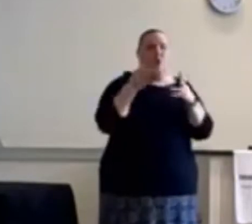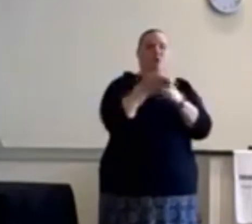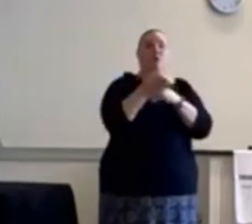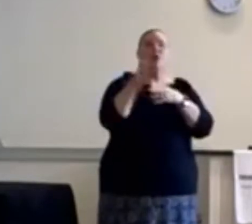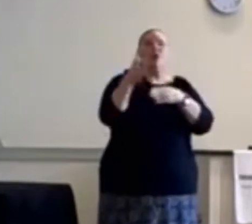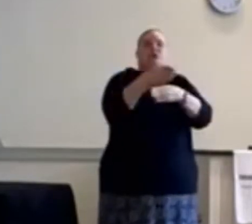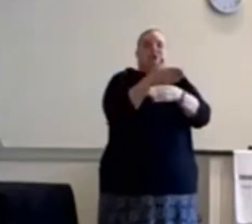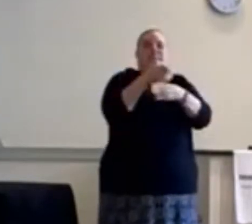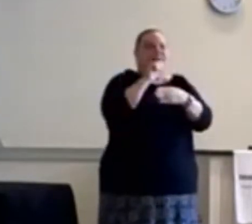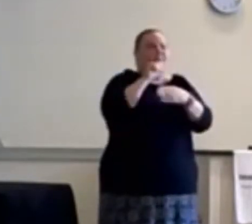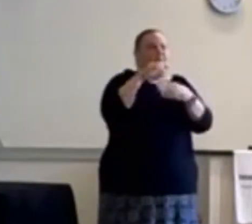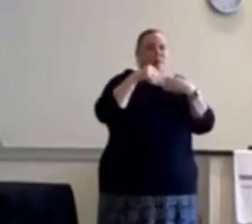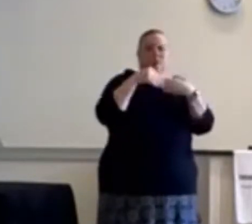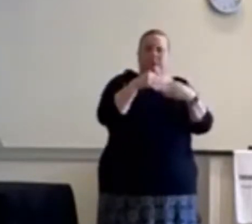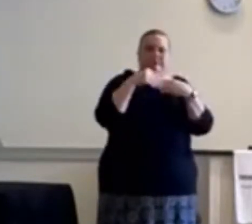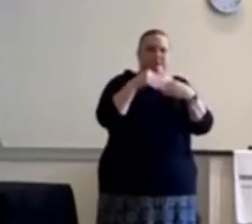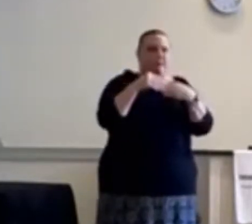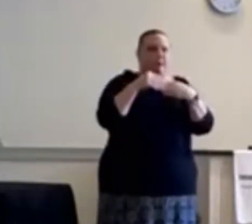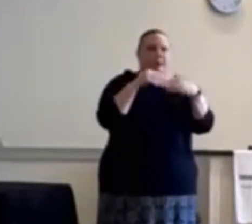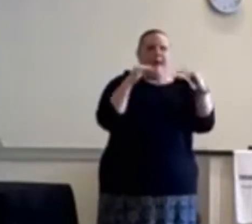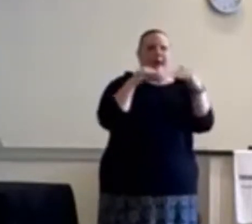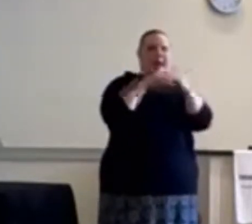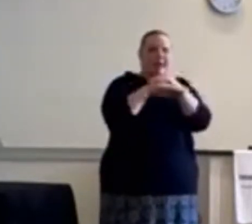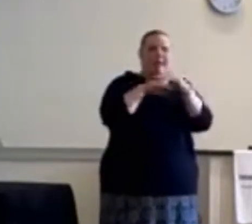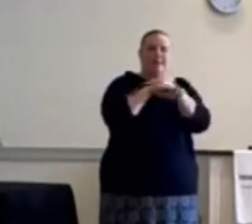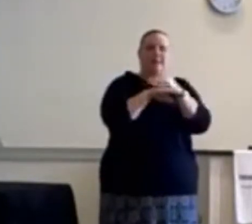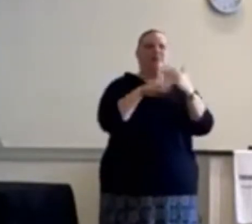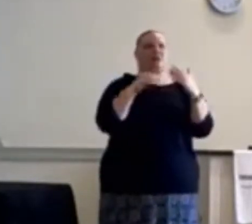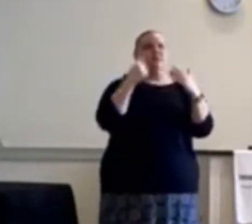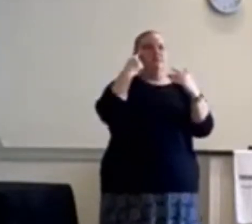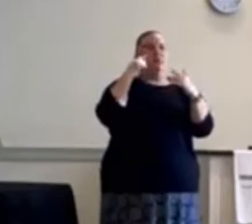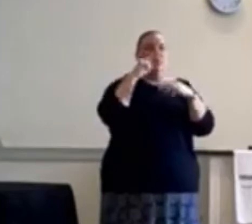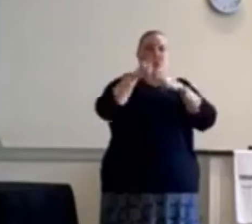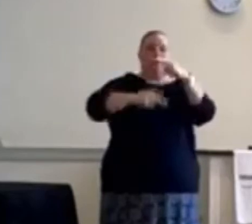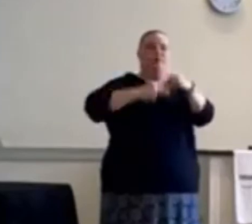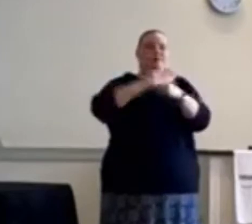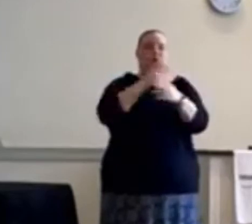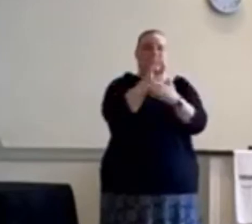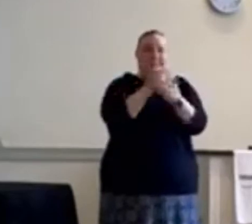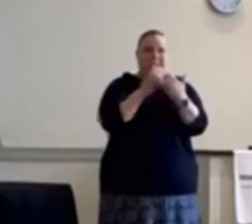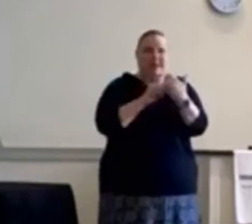commitment to accessibility, Universal Design, and reasonable accommodation